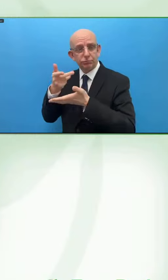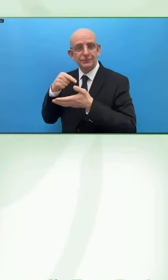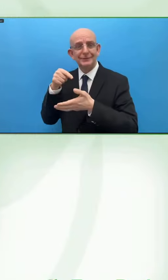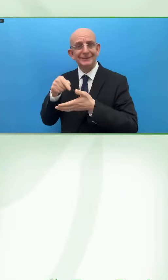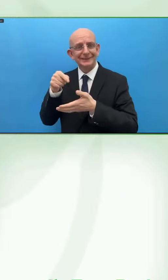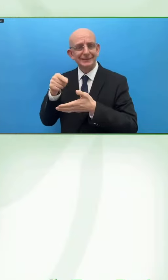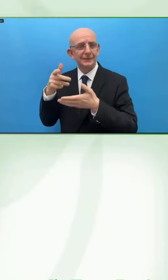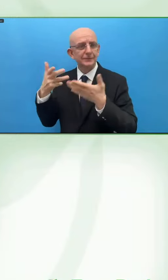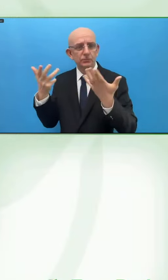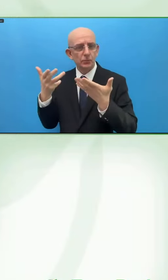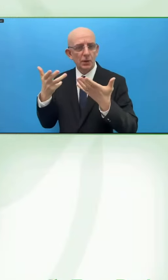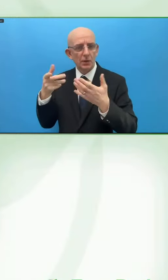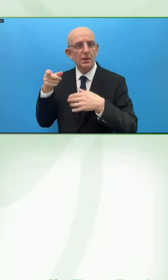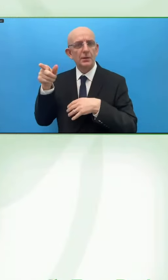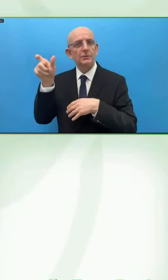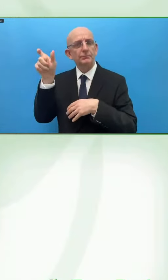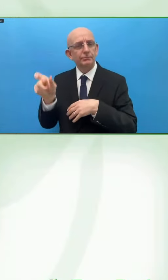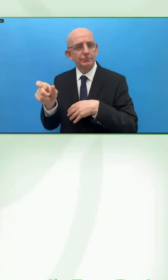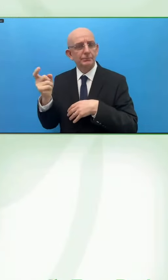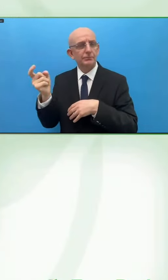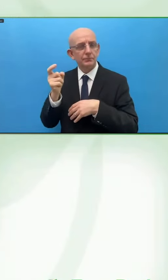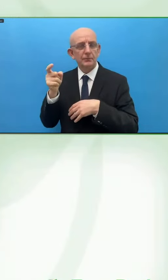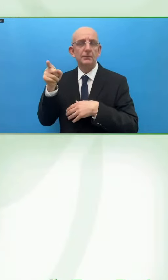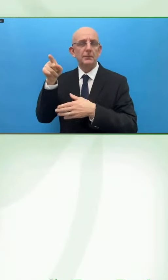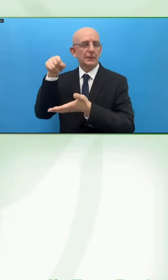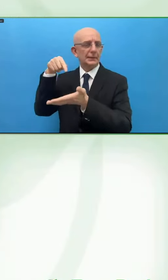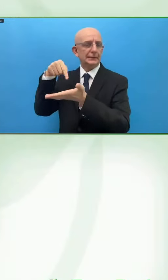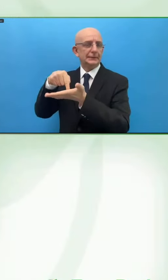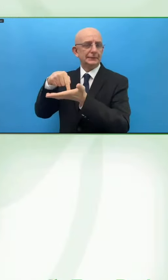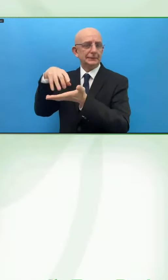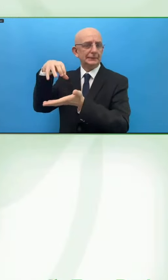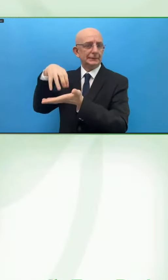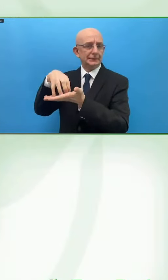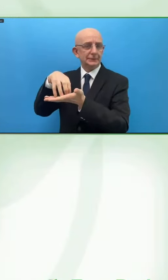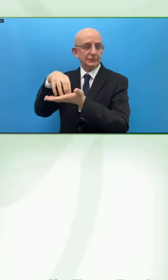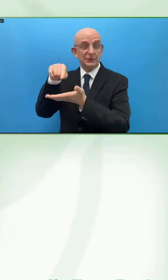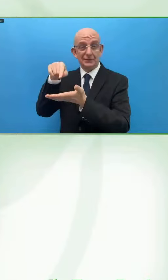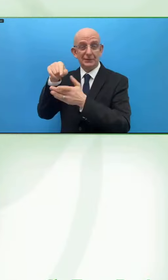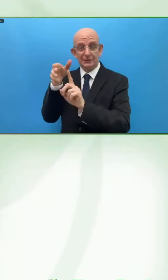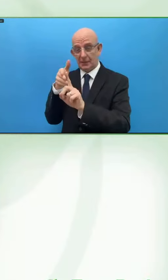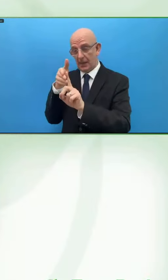I asked him what his message was and he said that first and foremost I am so thankful and